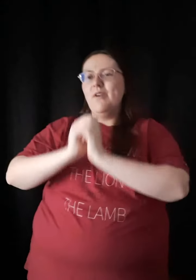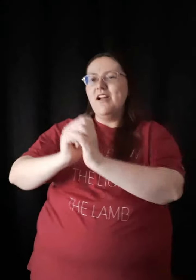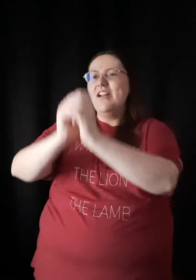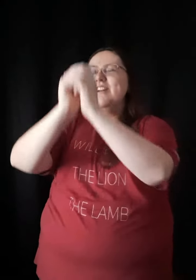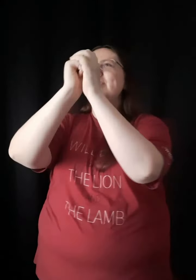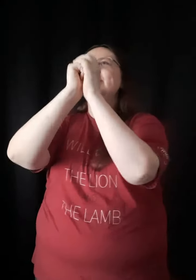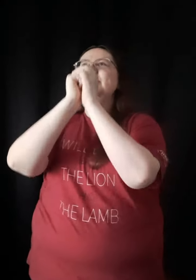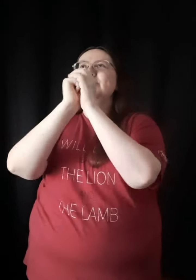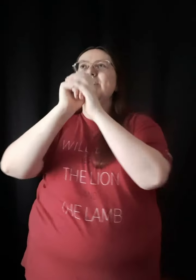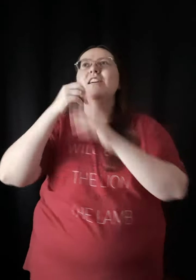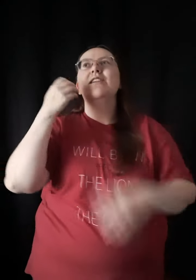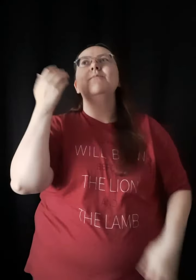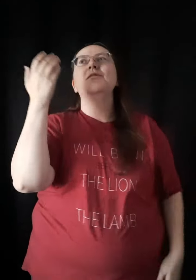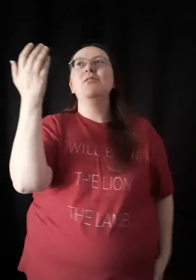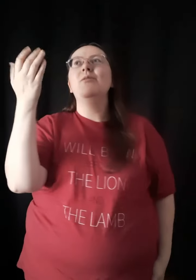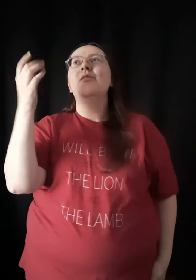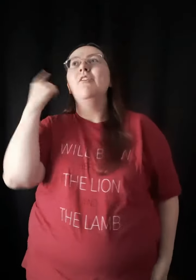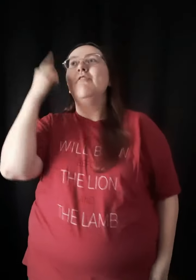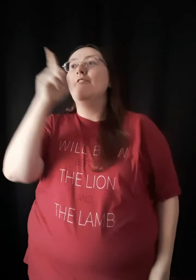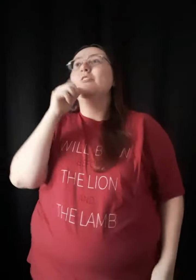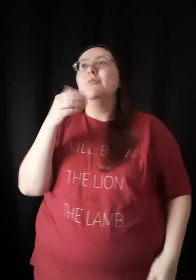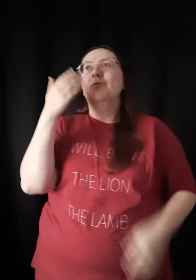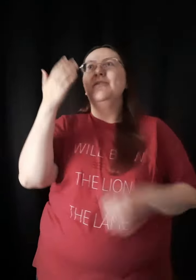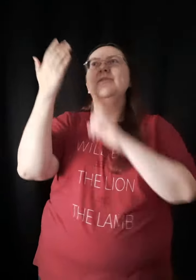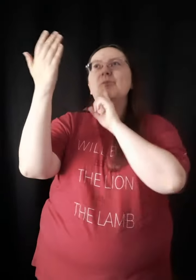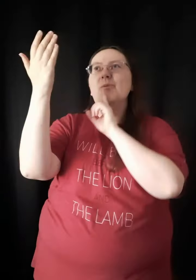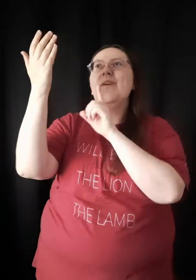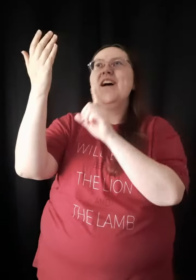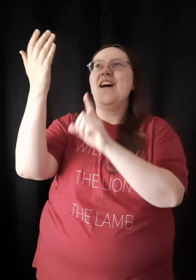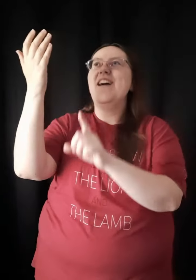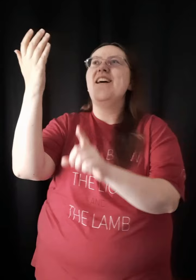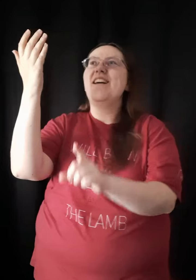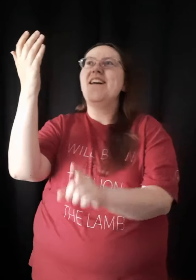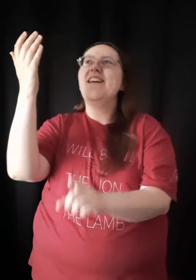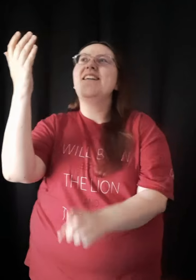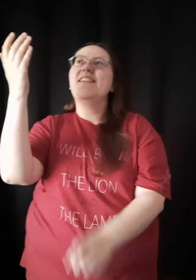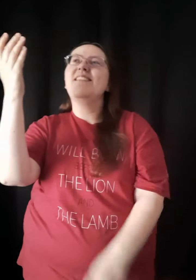We worship you for who you are